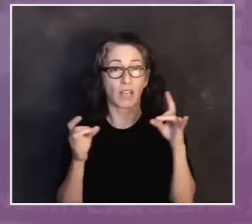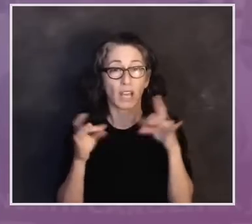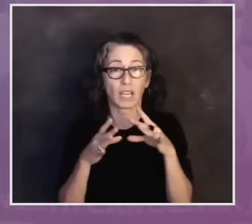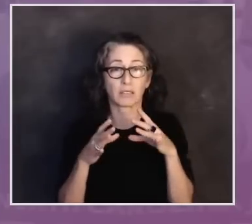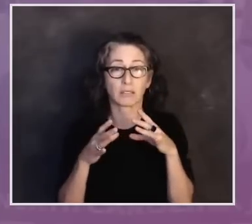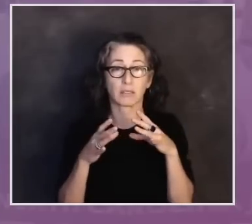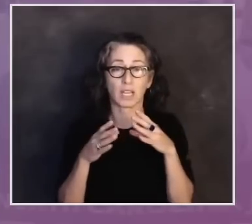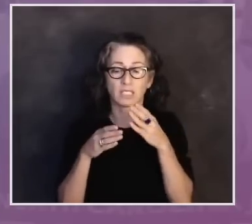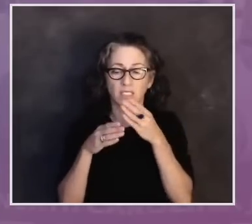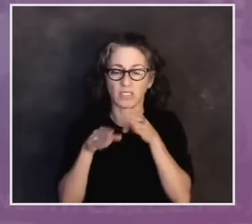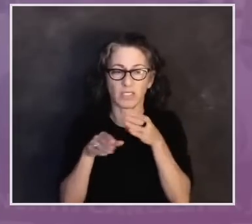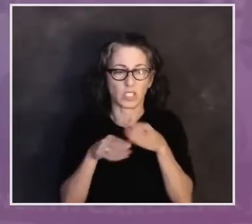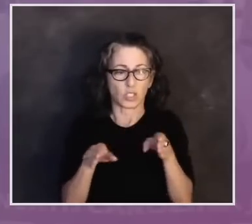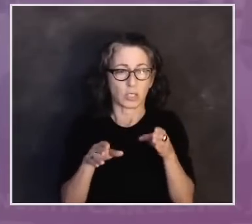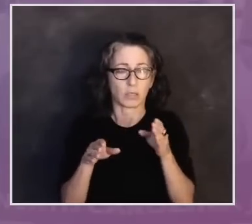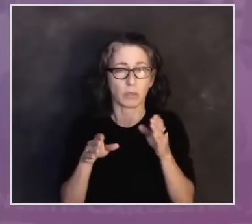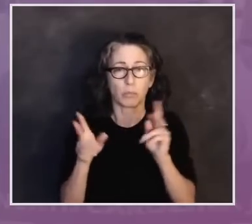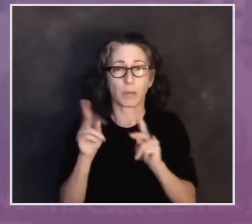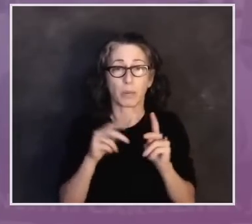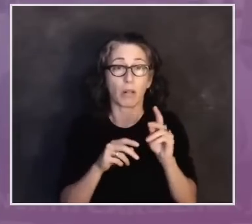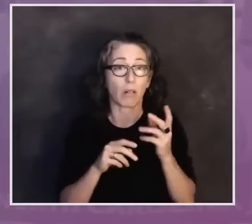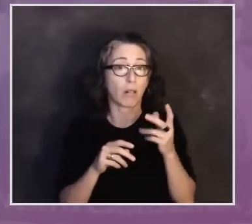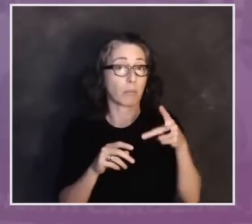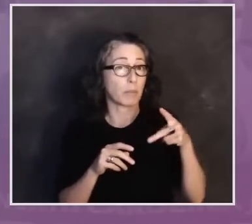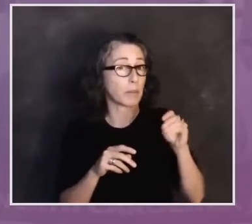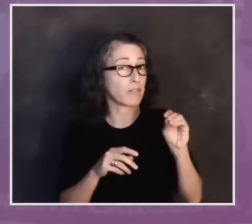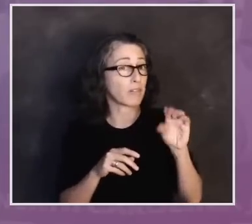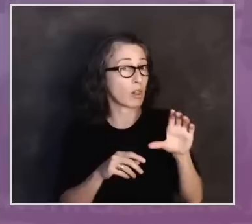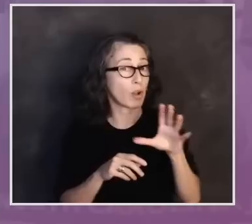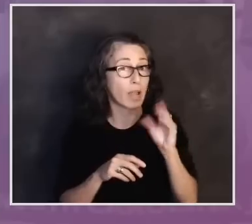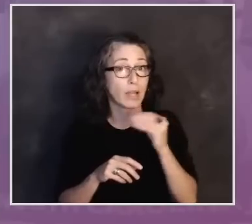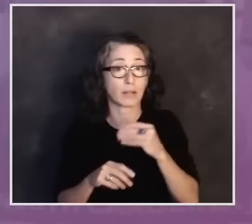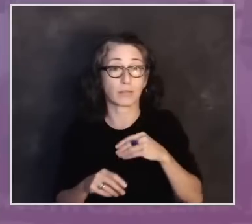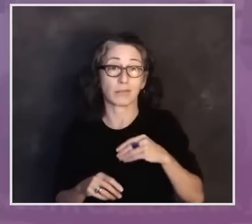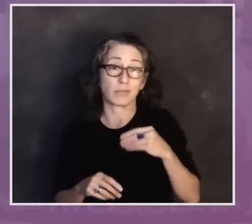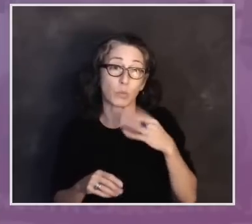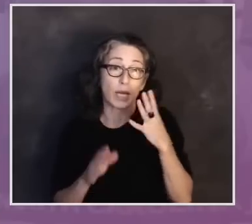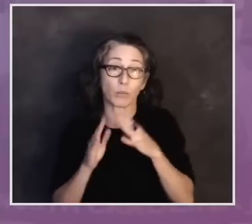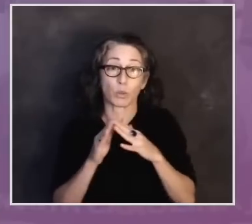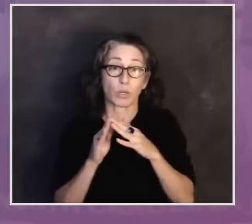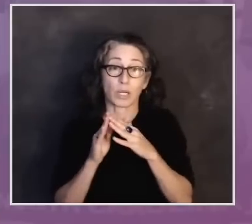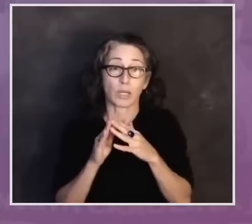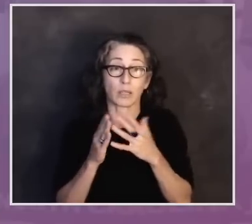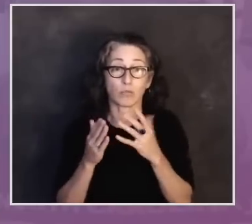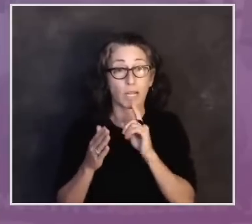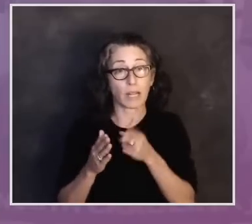KNOW, FIGHT AGAINST PREJUDICE